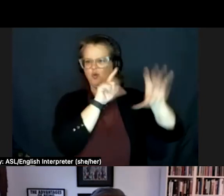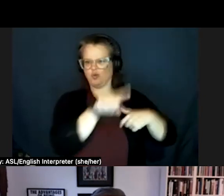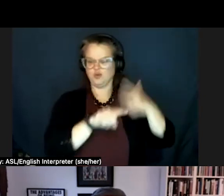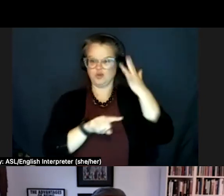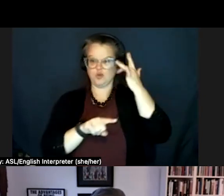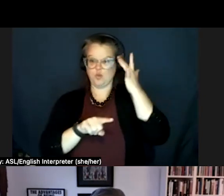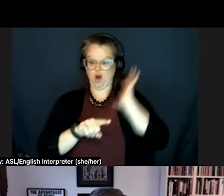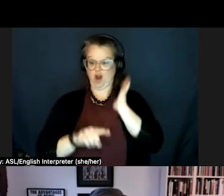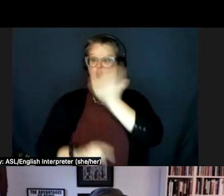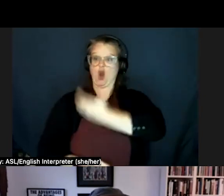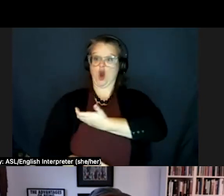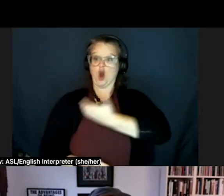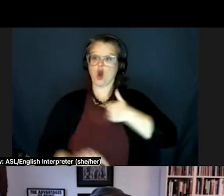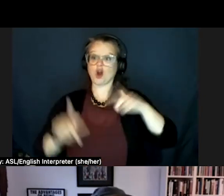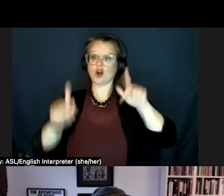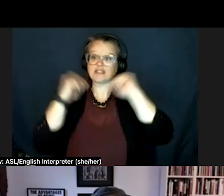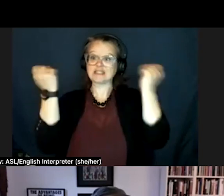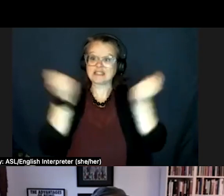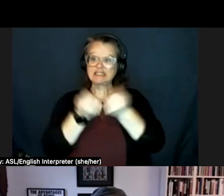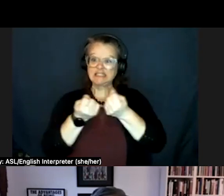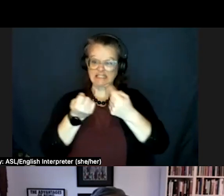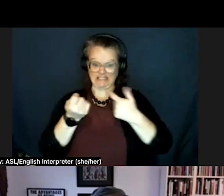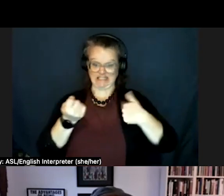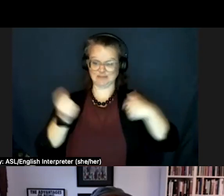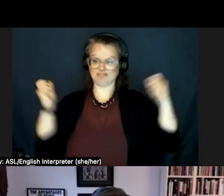we can access it when we want. So we don't have to email someone else and say, "Hey,